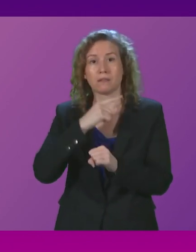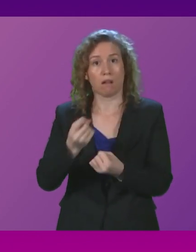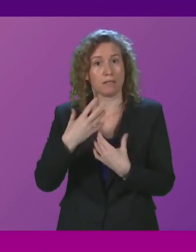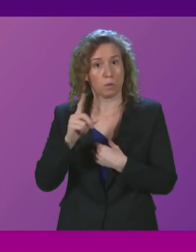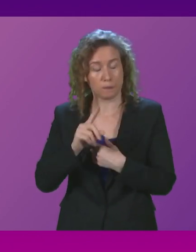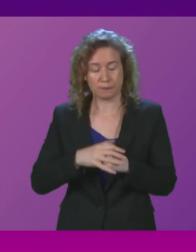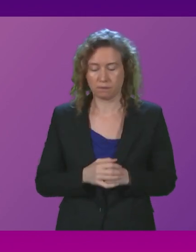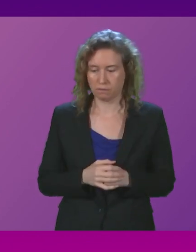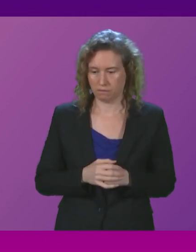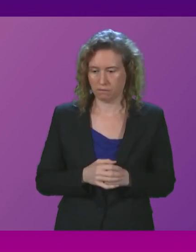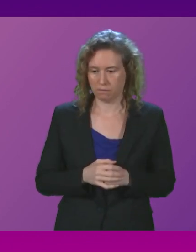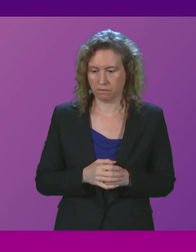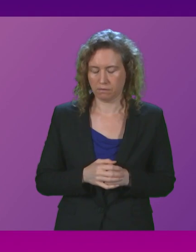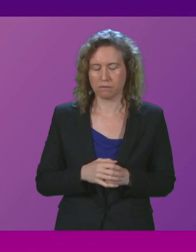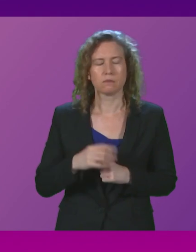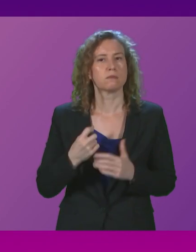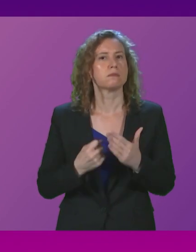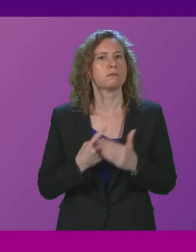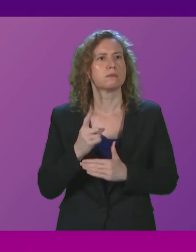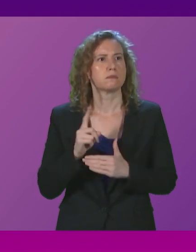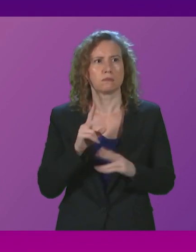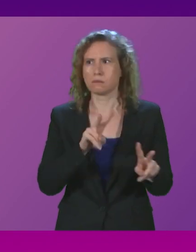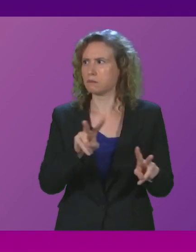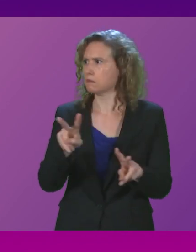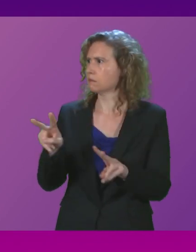“What I was faced with was utter chaos.